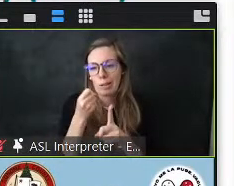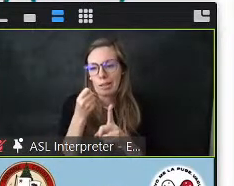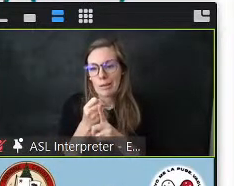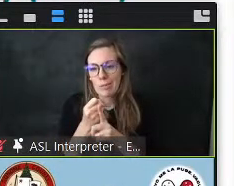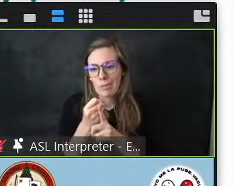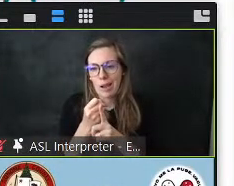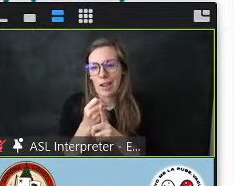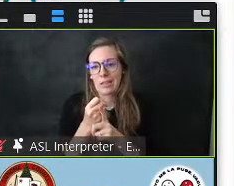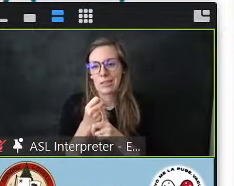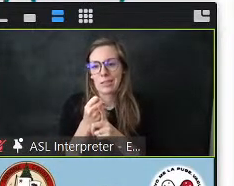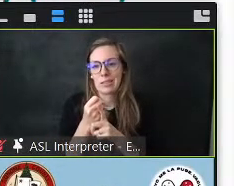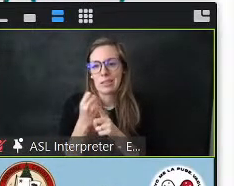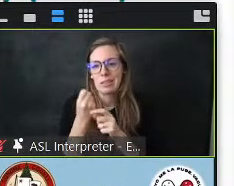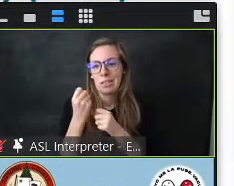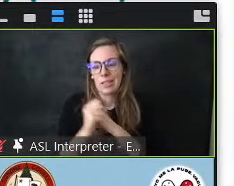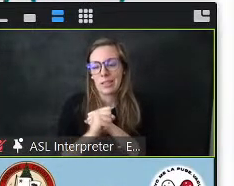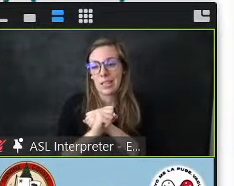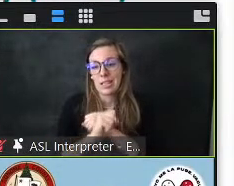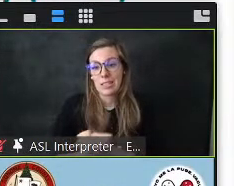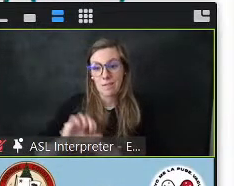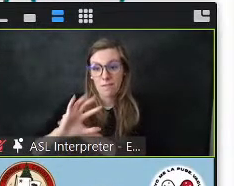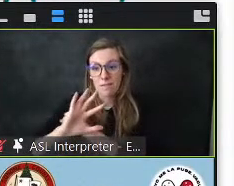And we noticed that they're just a